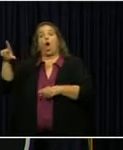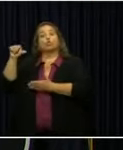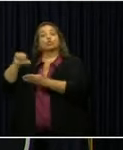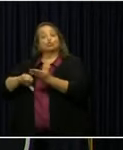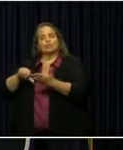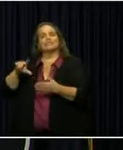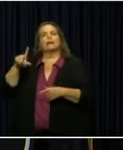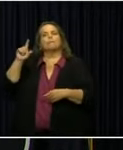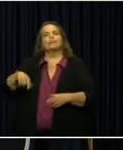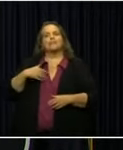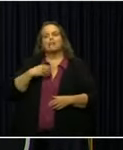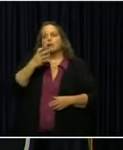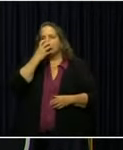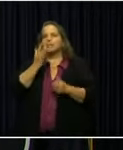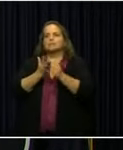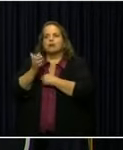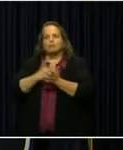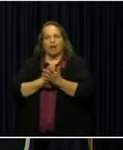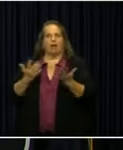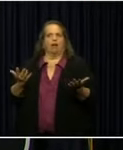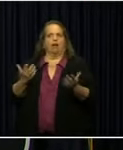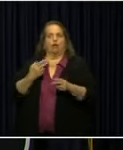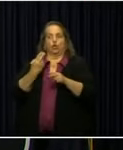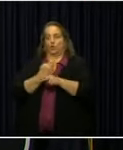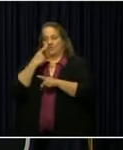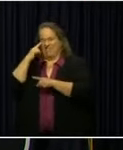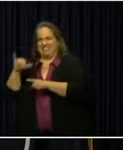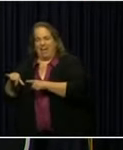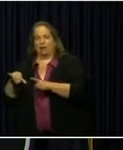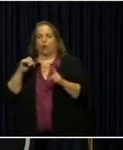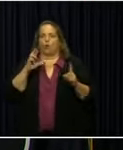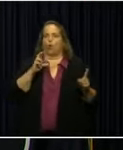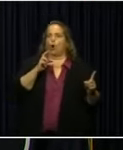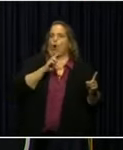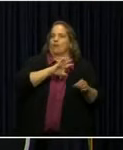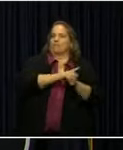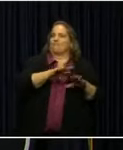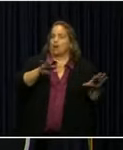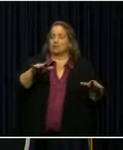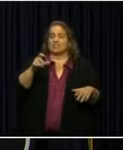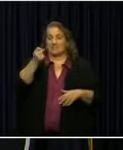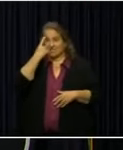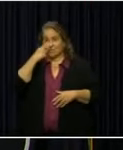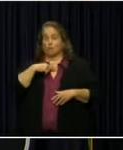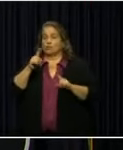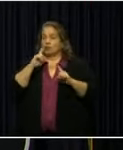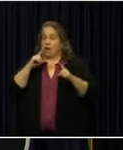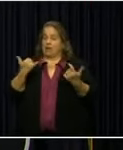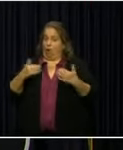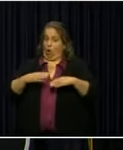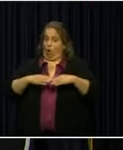CONTAIN THE DISEASE AS THE RAPIDLY AS POSSIBLE AND KEEP PEOPLE SAFE. WE'RE GOING TO HAVE TO CONTINUE TO GET MUCH BERE EFFORT AT THAT